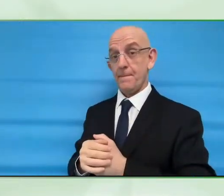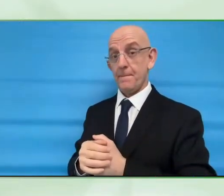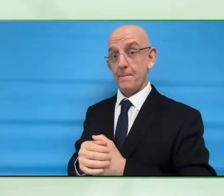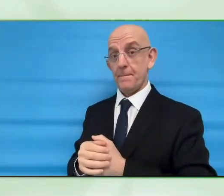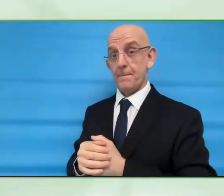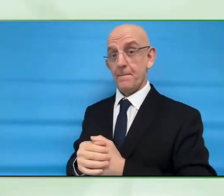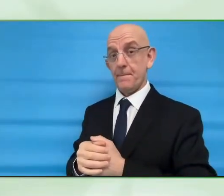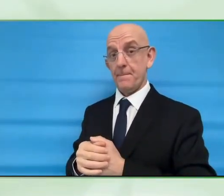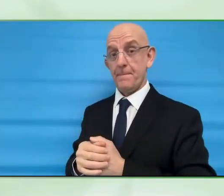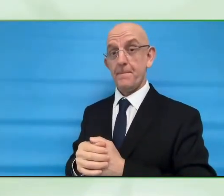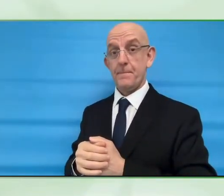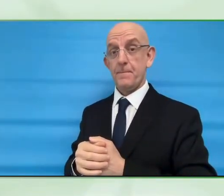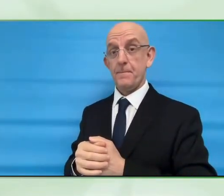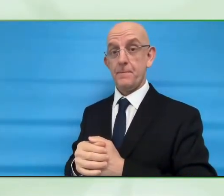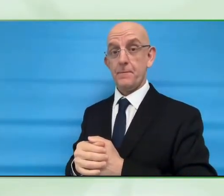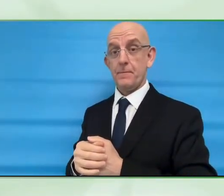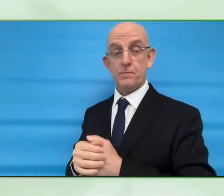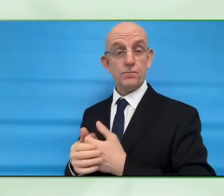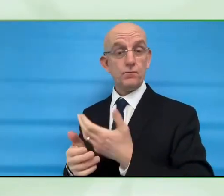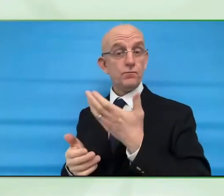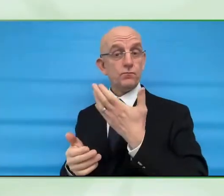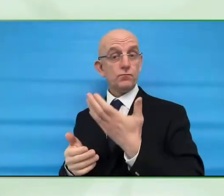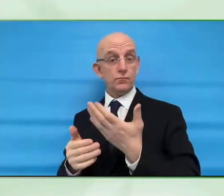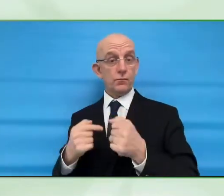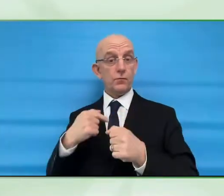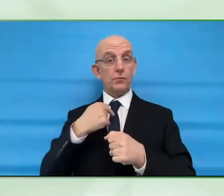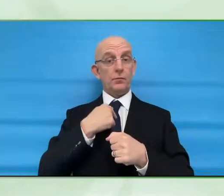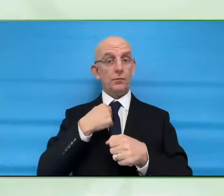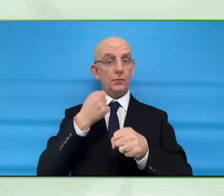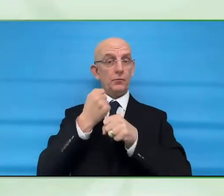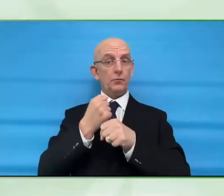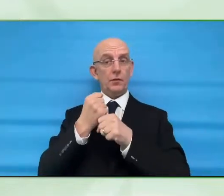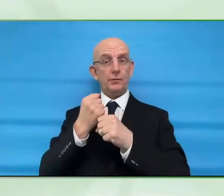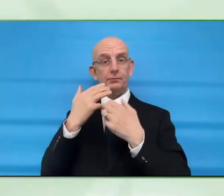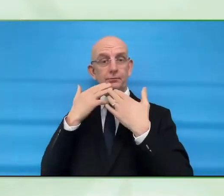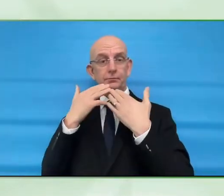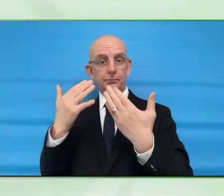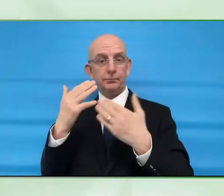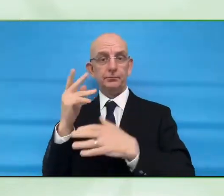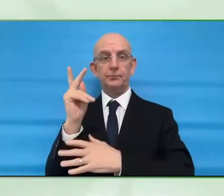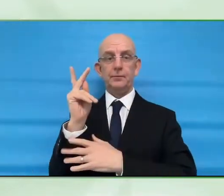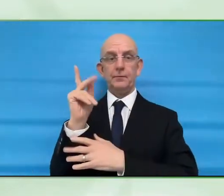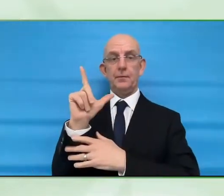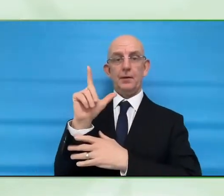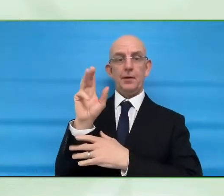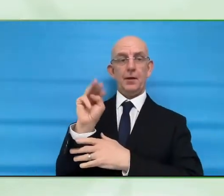My father was an artist and he challenged and I to think of things differently and to